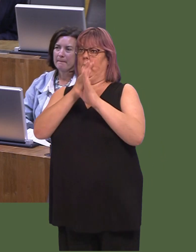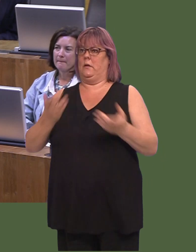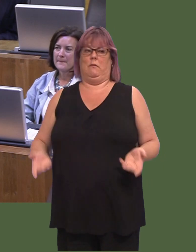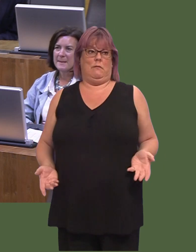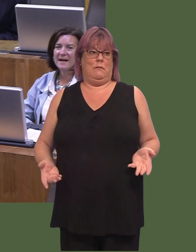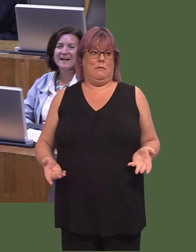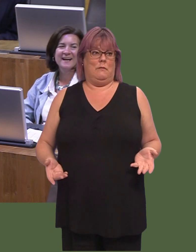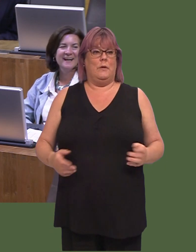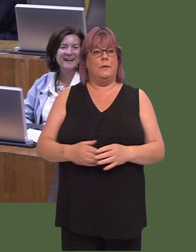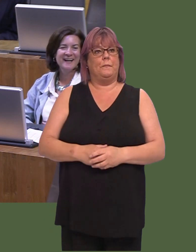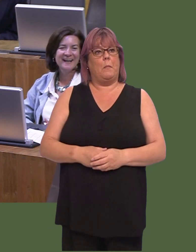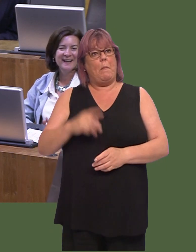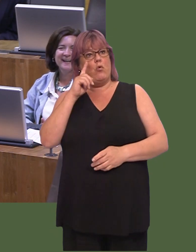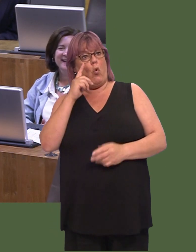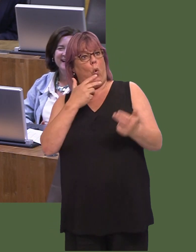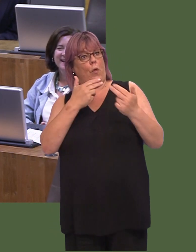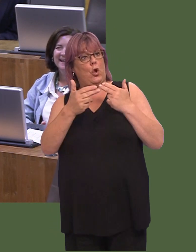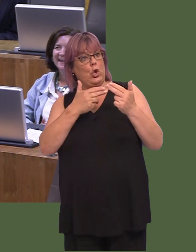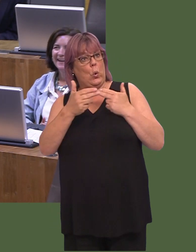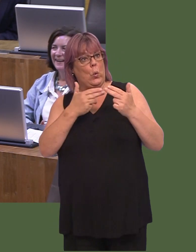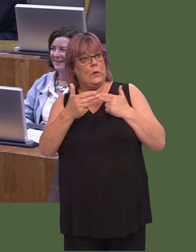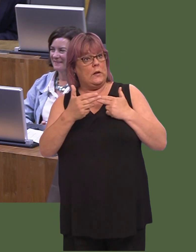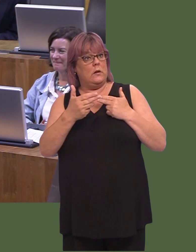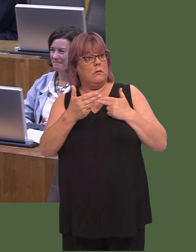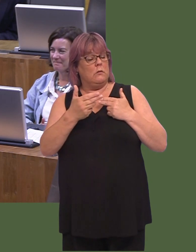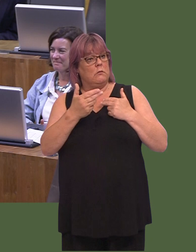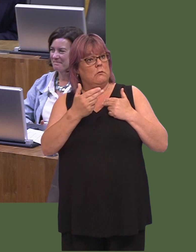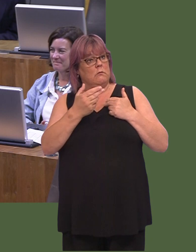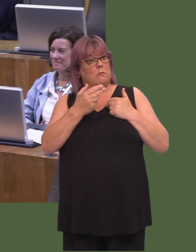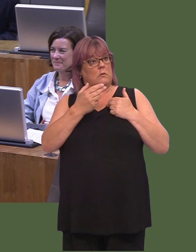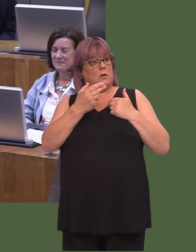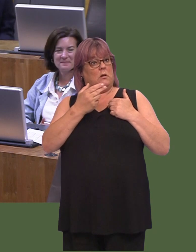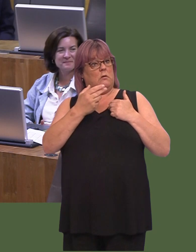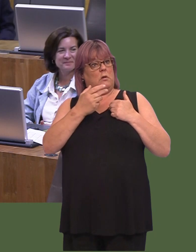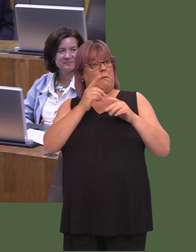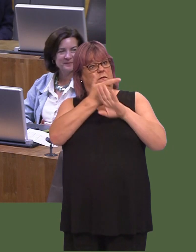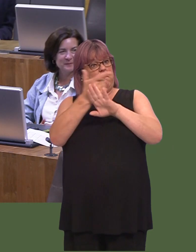But, there we are, and he will have seen coverage of it on the news in any event.